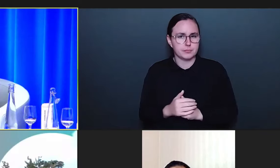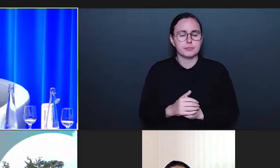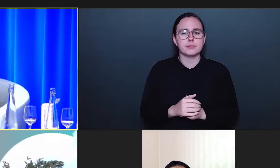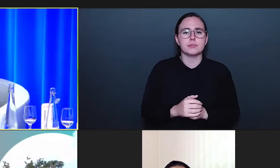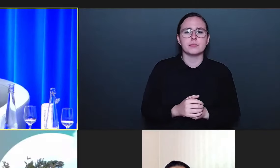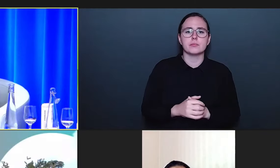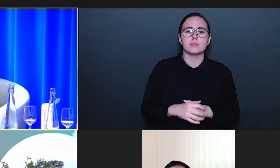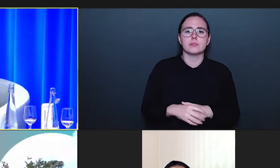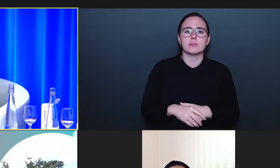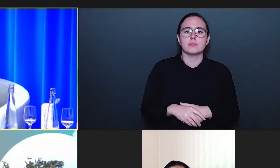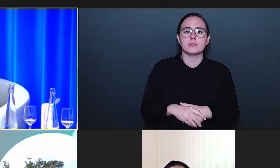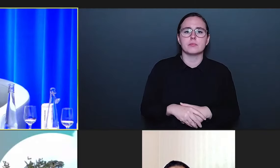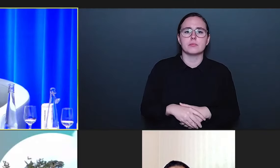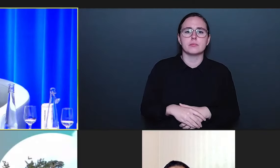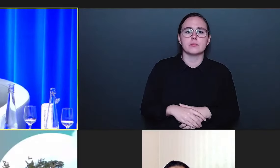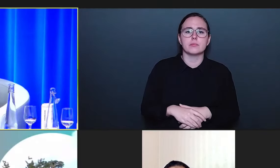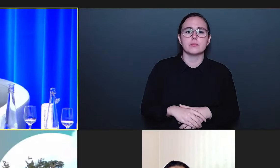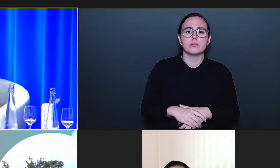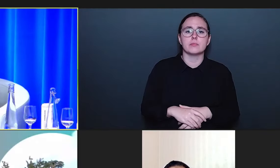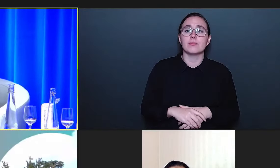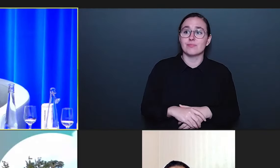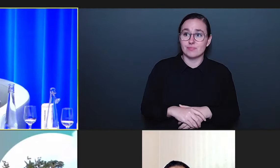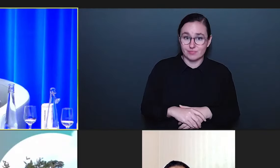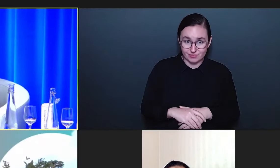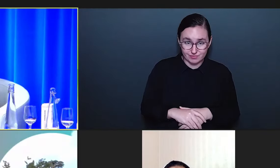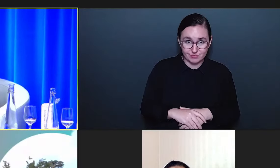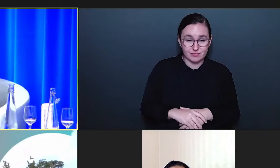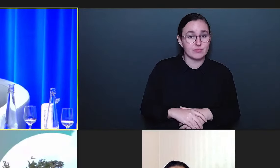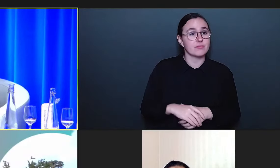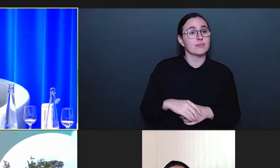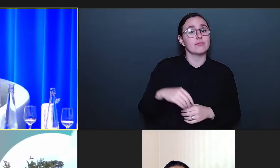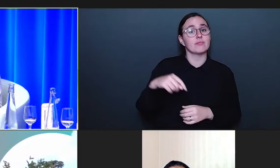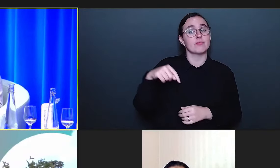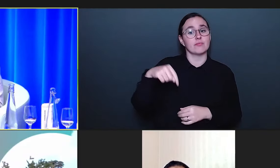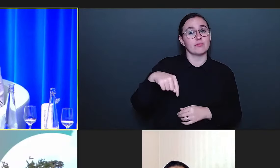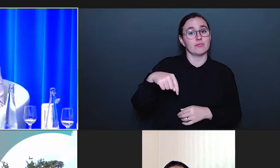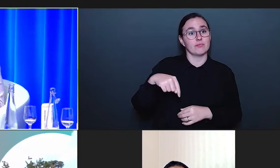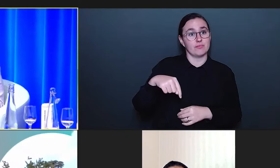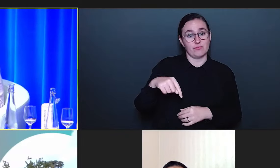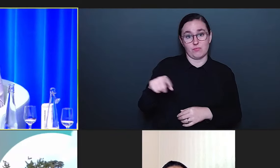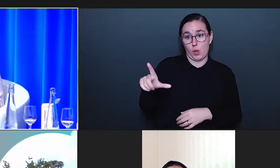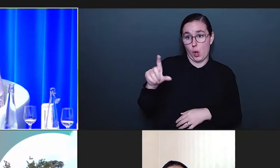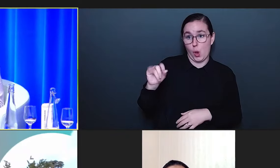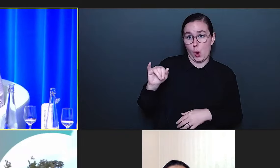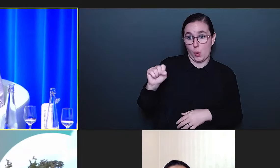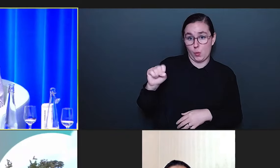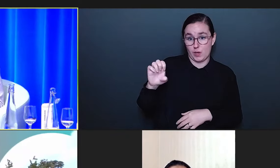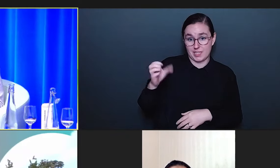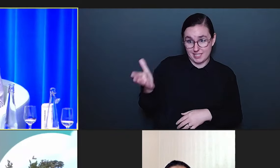followed by Jevanic, then Amina, Binta and Opira? Over to you. Thank you. [Louise Cord] Thank you. First of all,